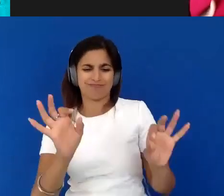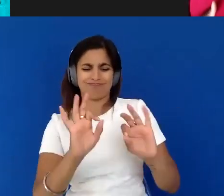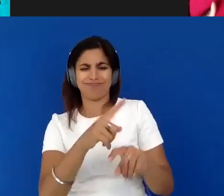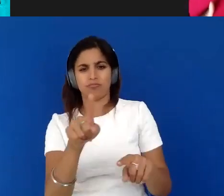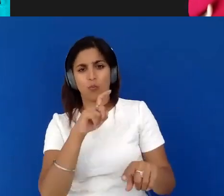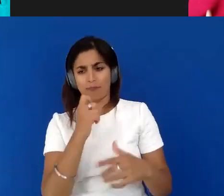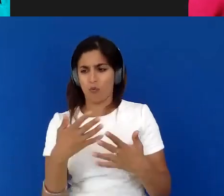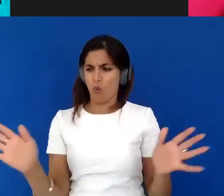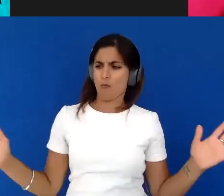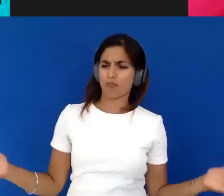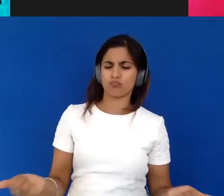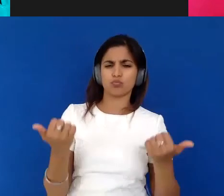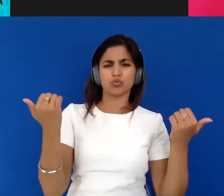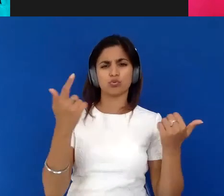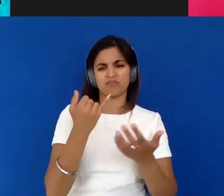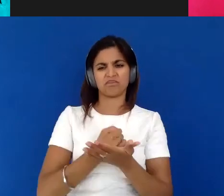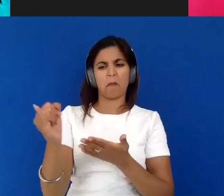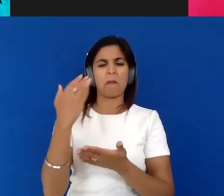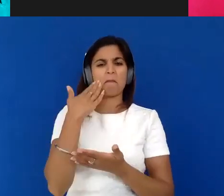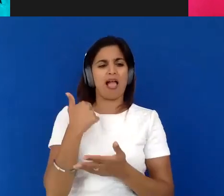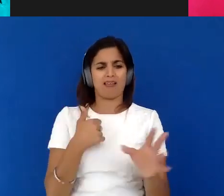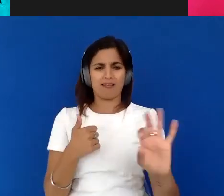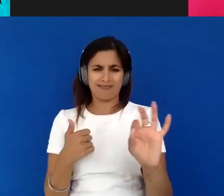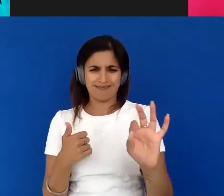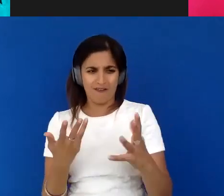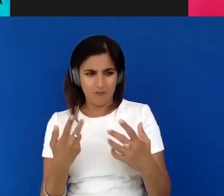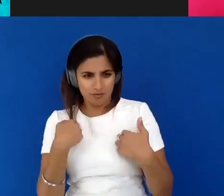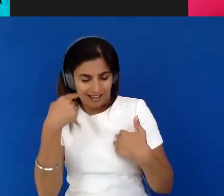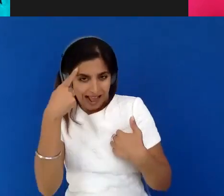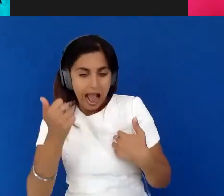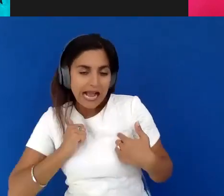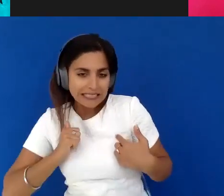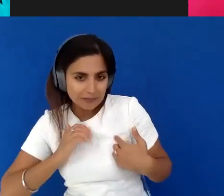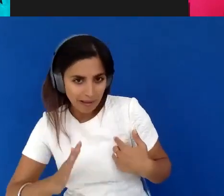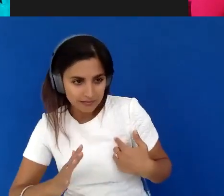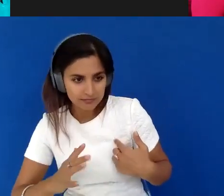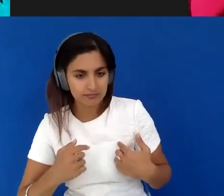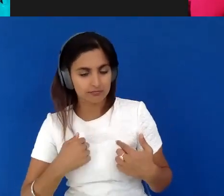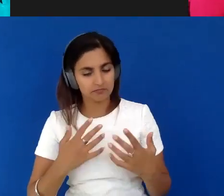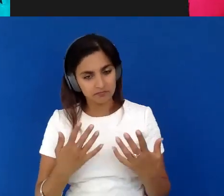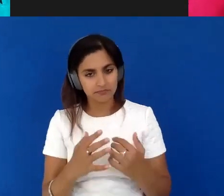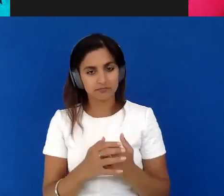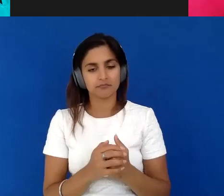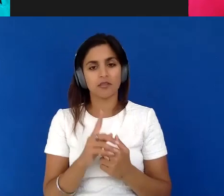Blackness shouldn't exist as prevalently here whereas I've gone into spaces and